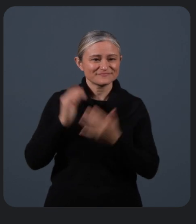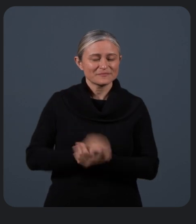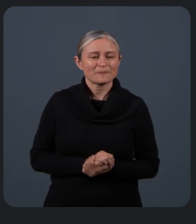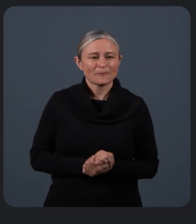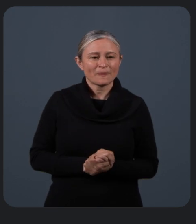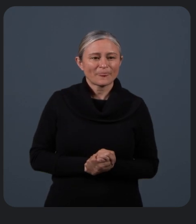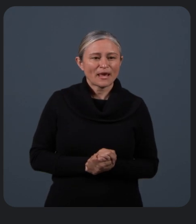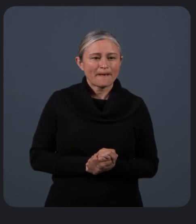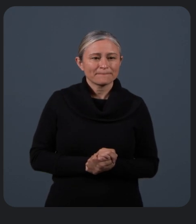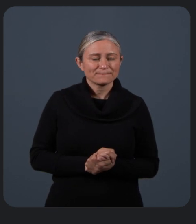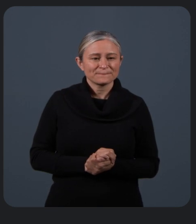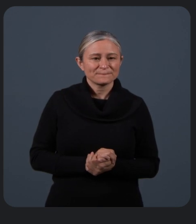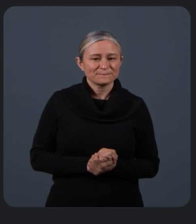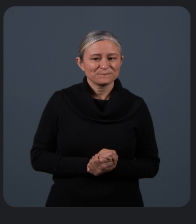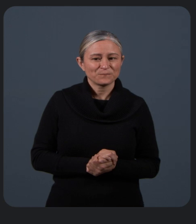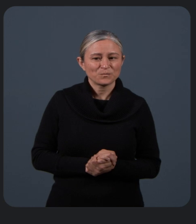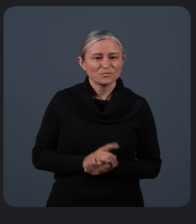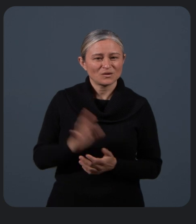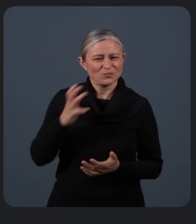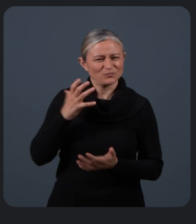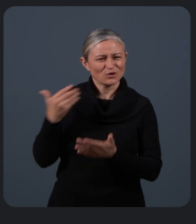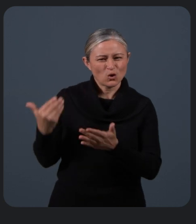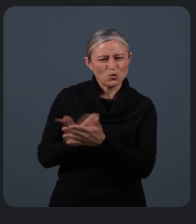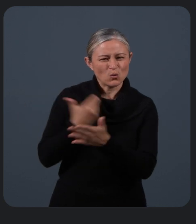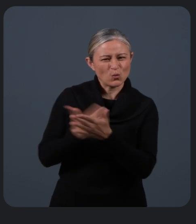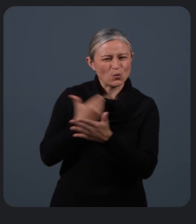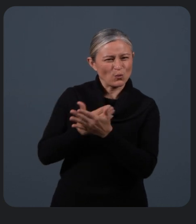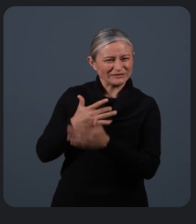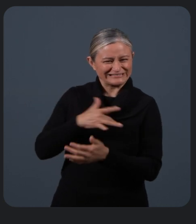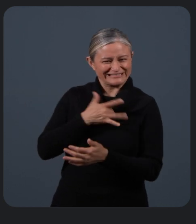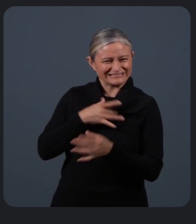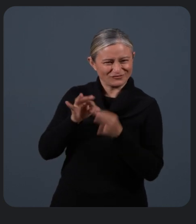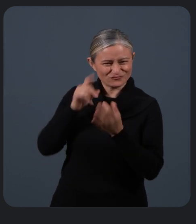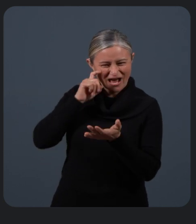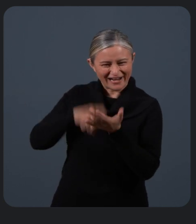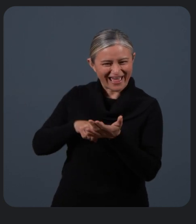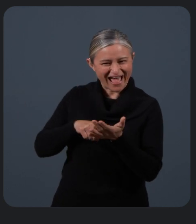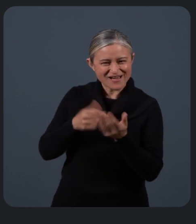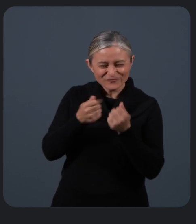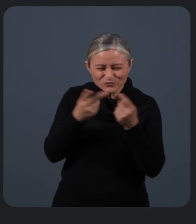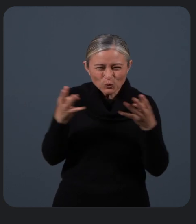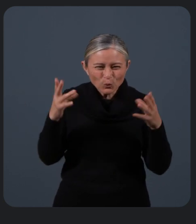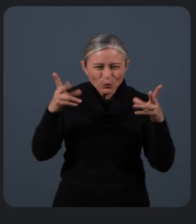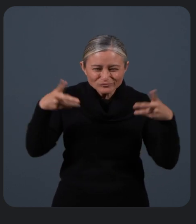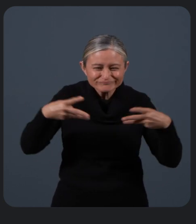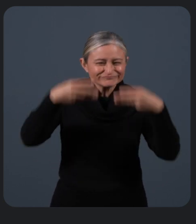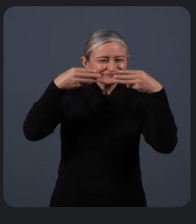It's state-of-the-art sentiment recognition in just a few lines of code. So cool.